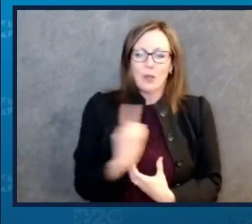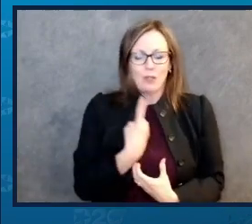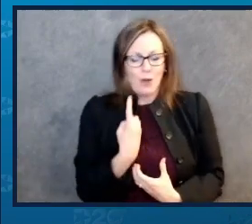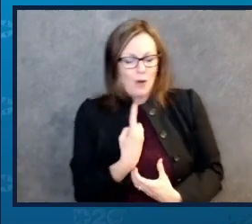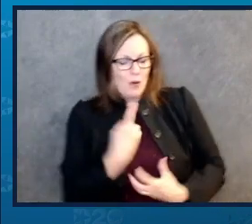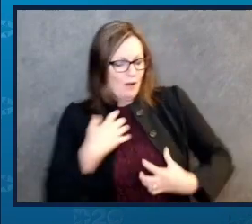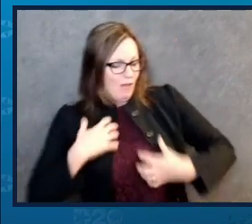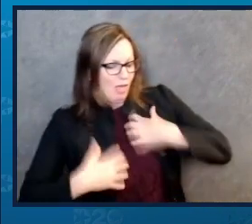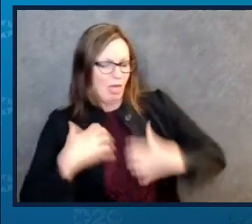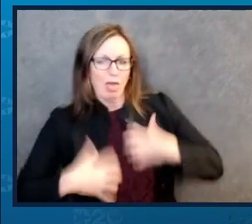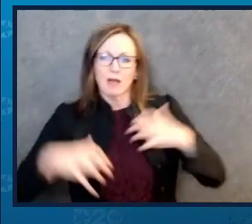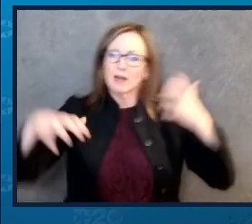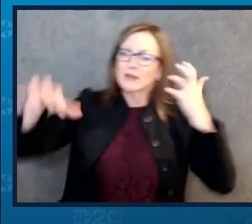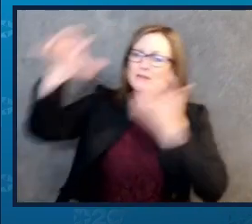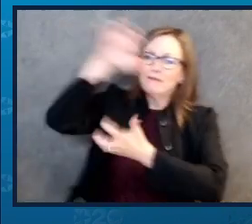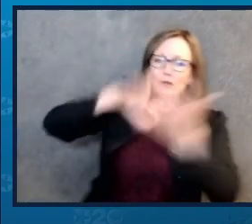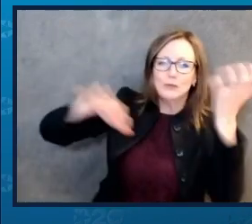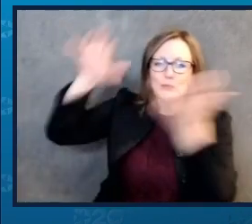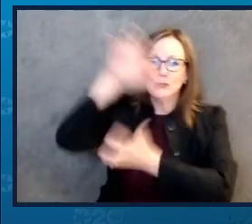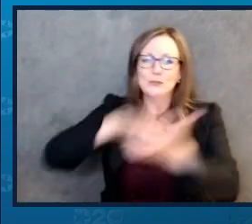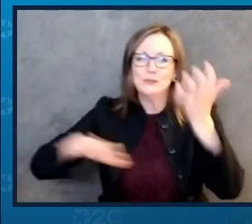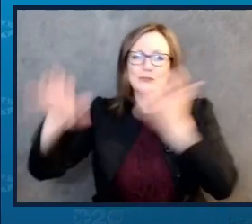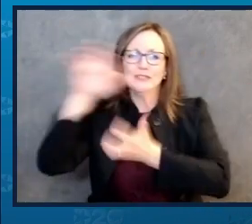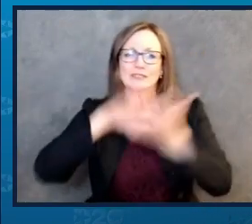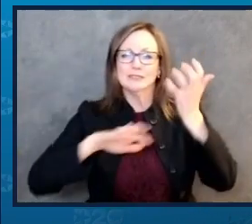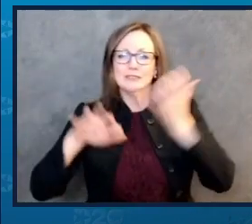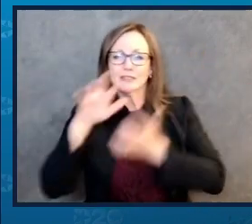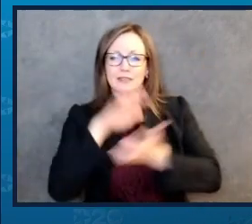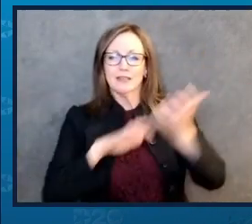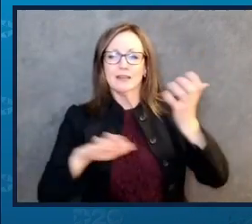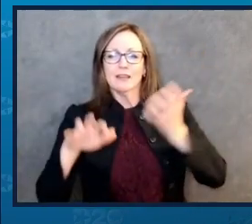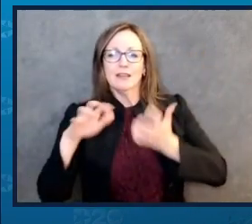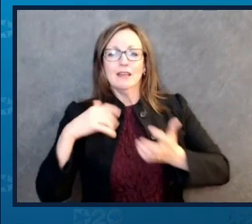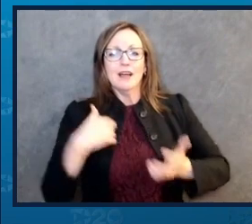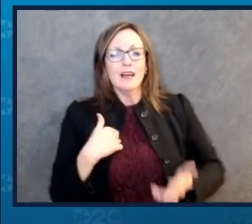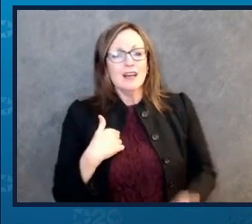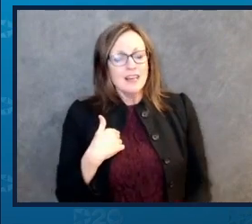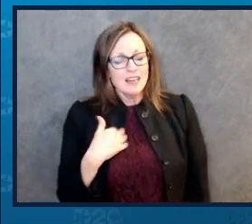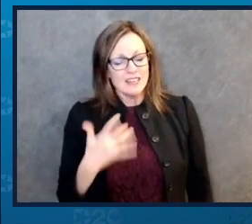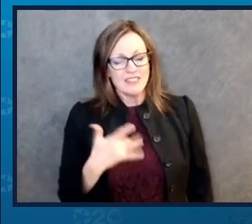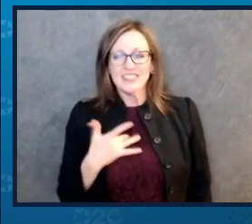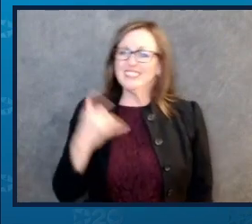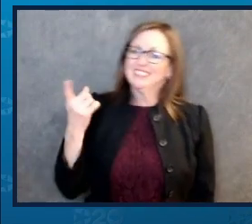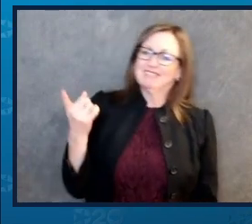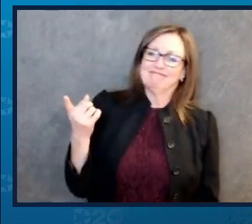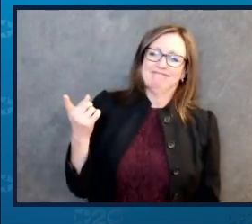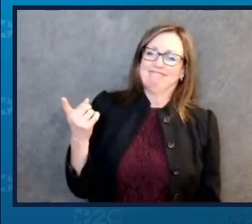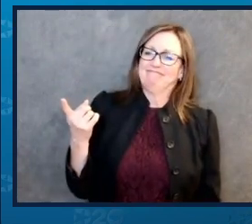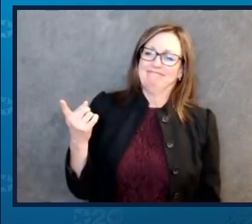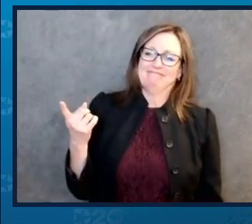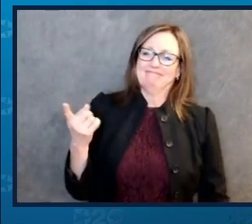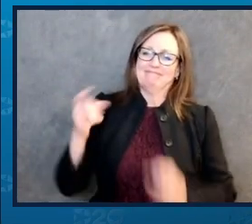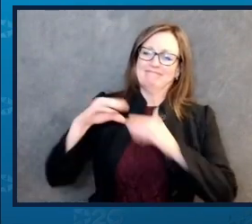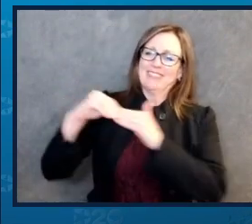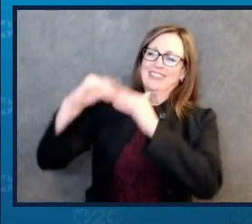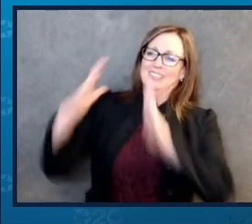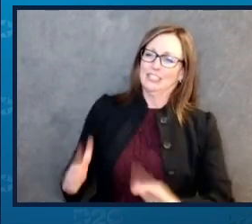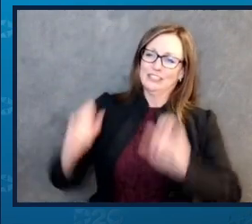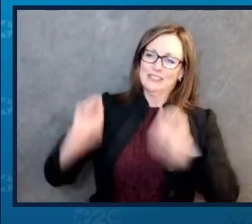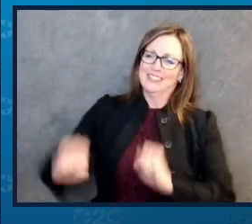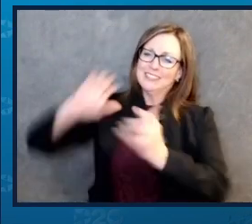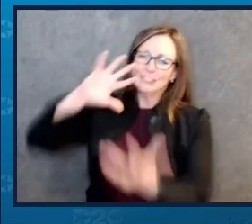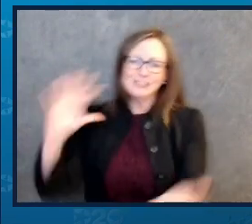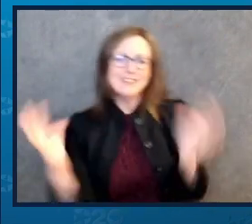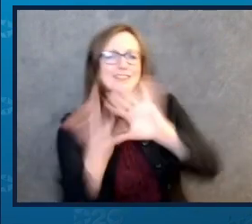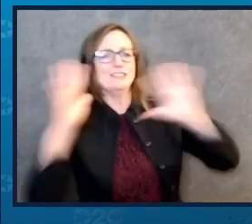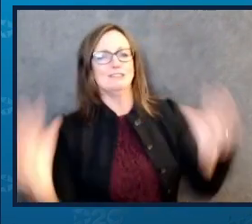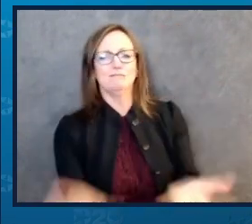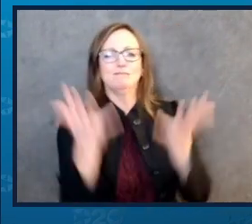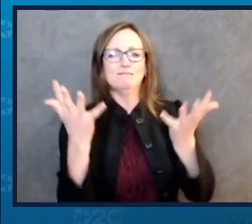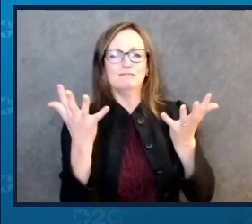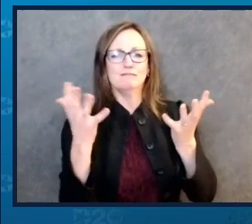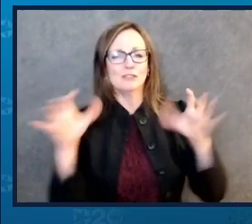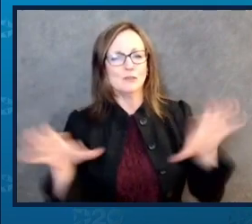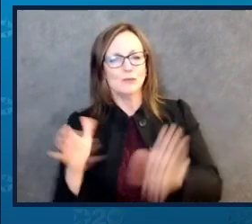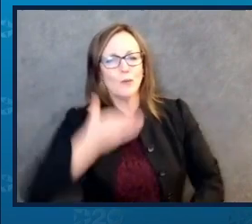DESERVE SO MUCH MORE AM WE MUST